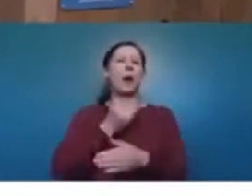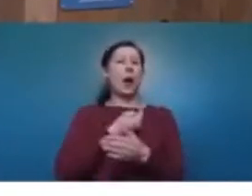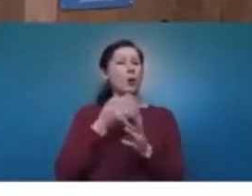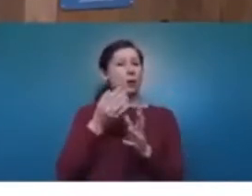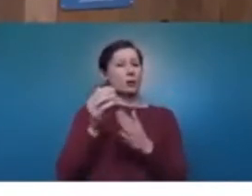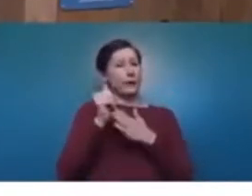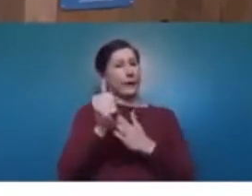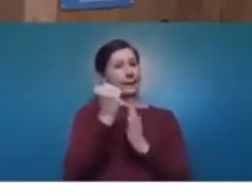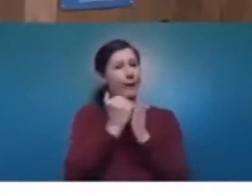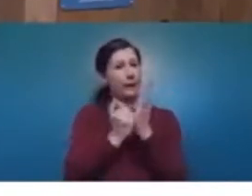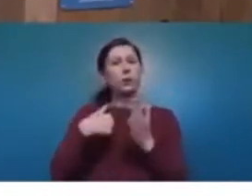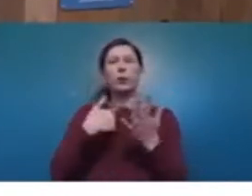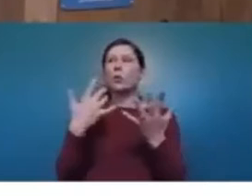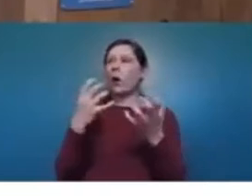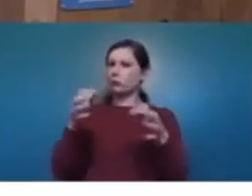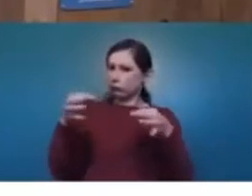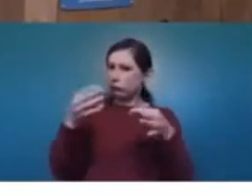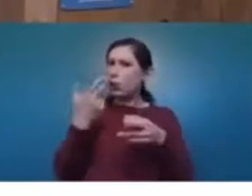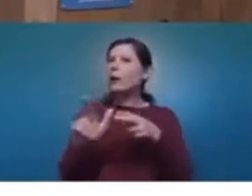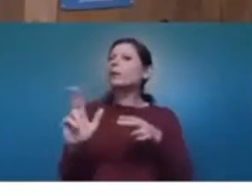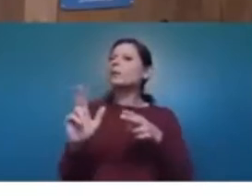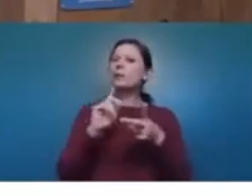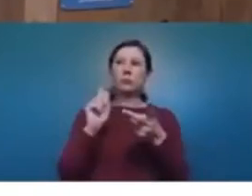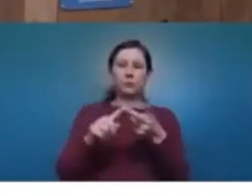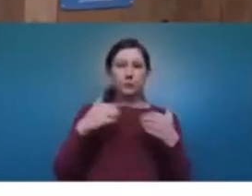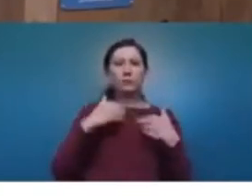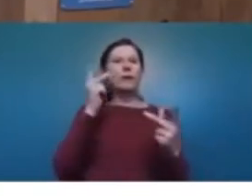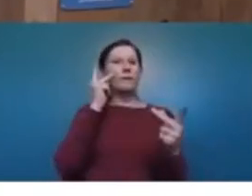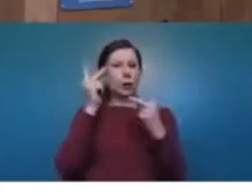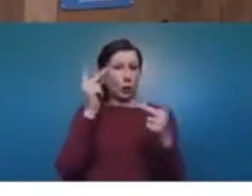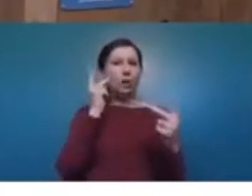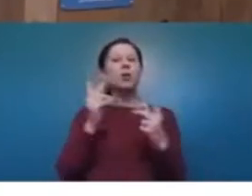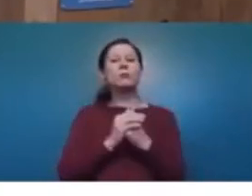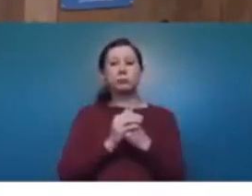we were looking for things that could be explained quickly, that had a visual aspect to it,